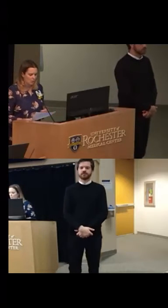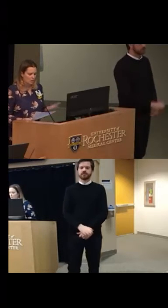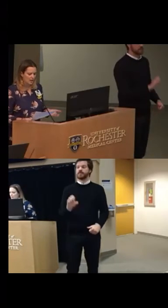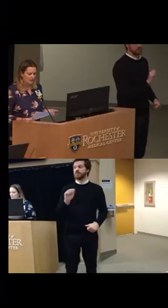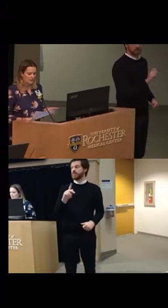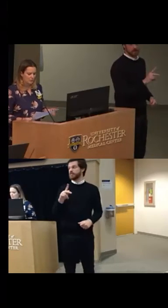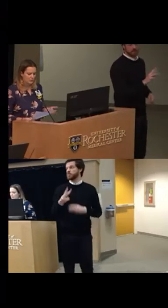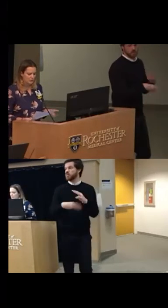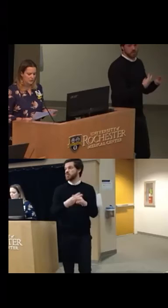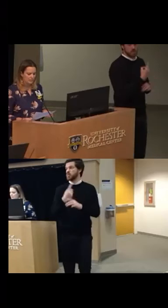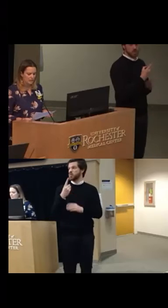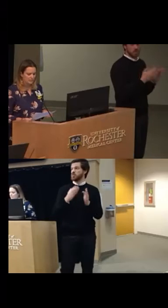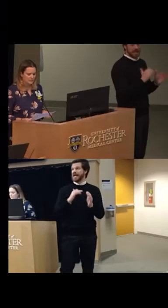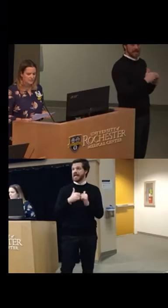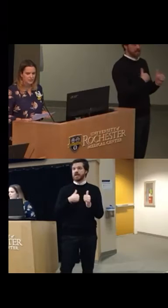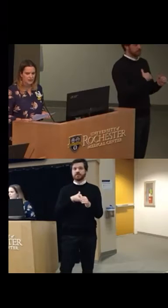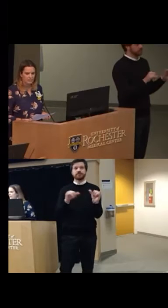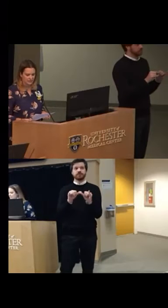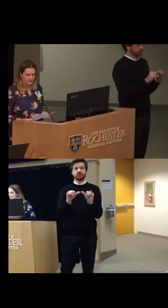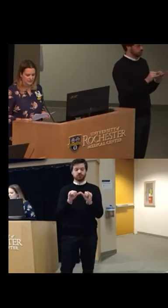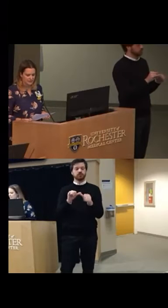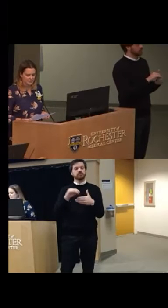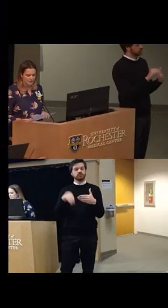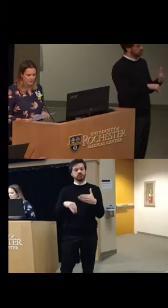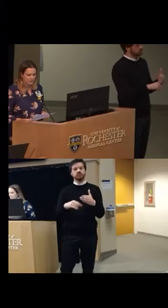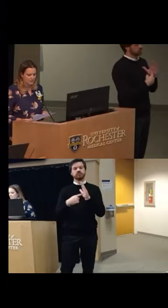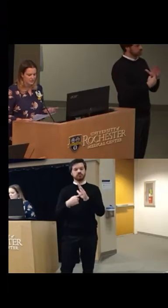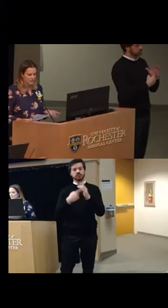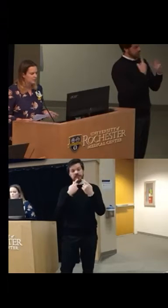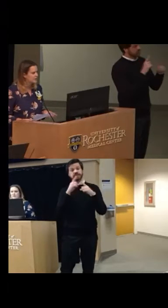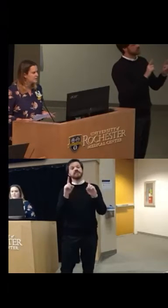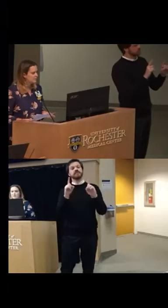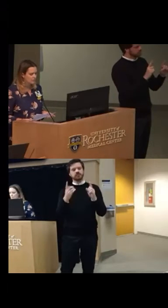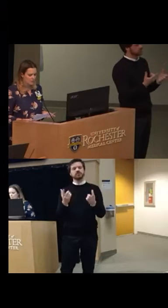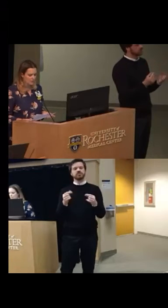one way that we measure outcomes and demonstrate efficacy is by using a standardized self-report